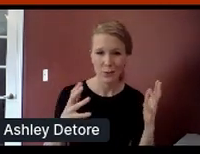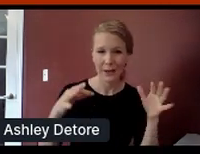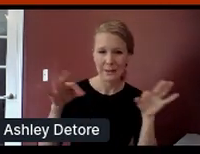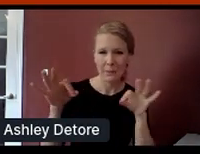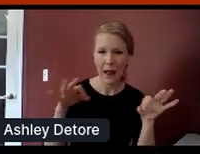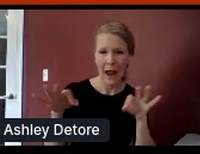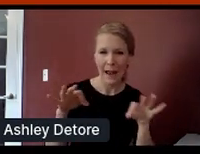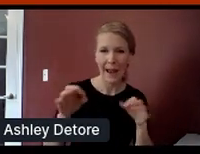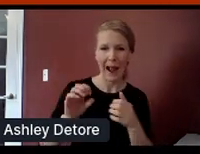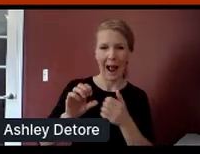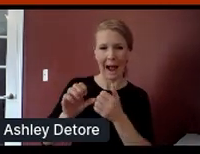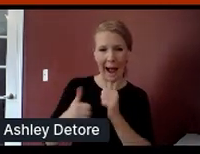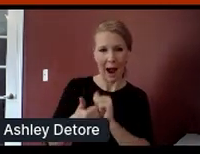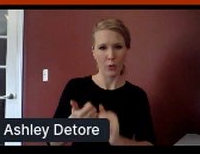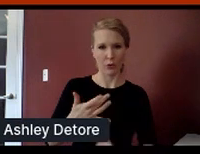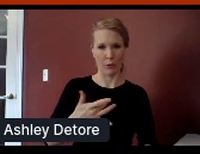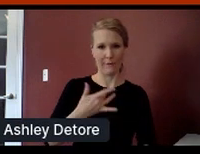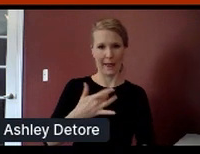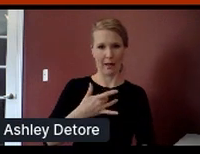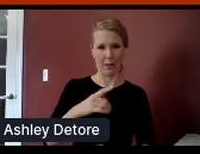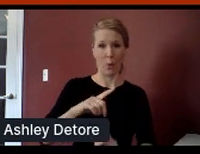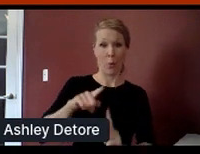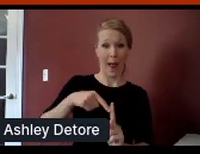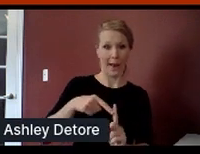how it makes you feel when you have to code switch.